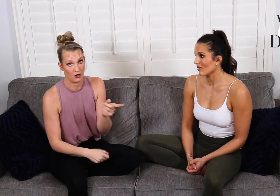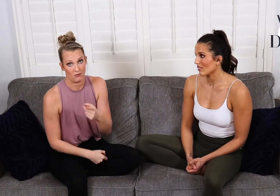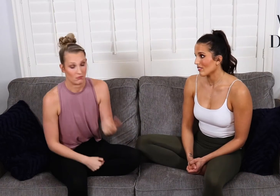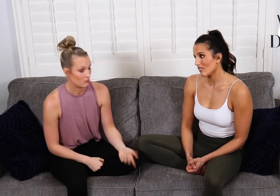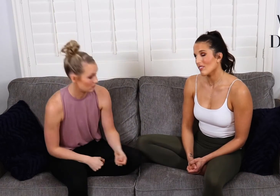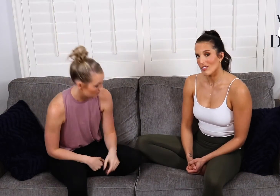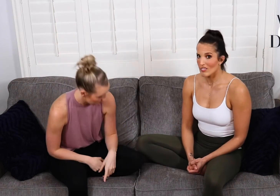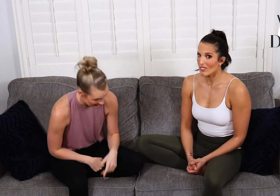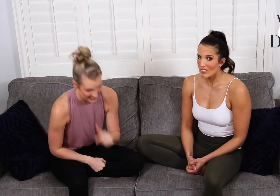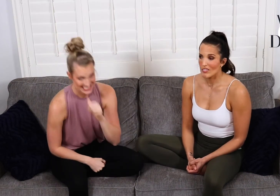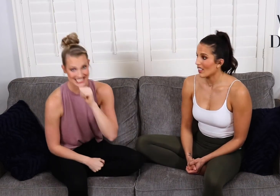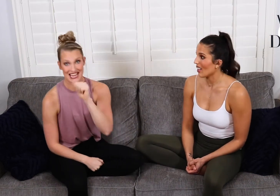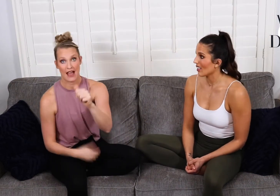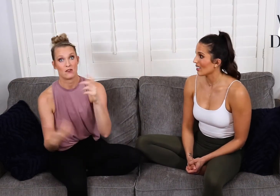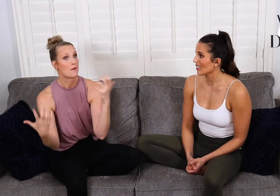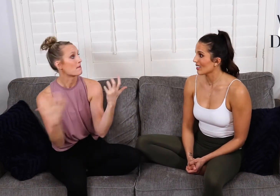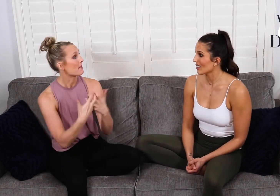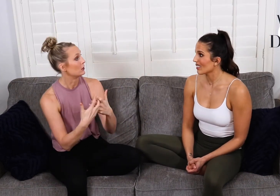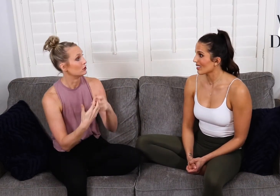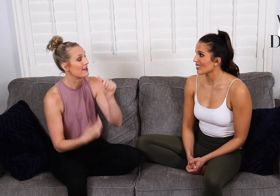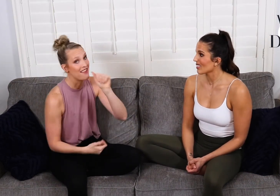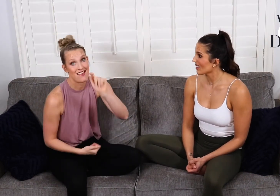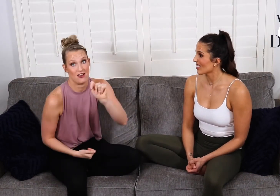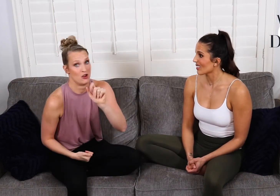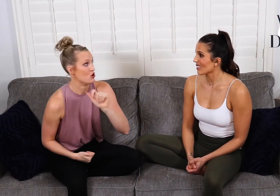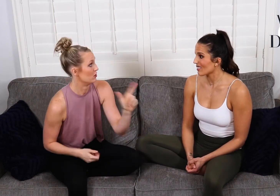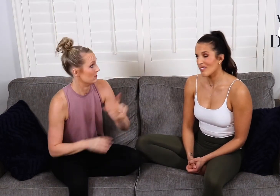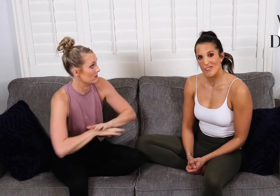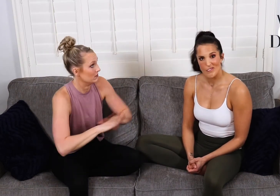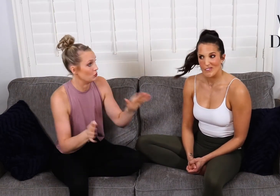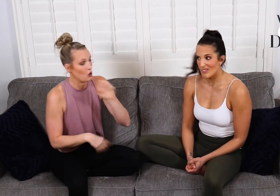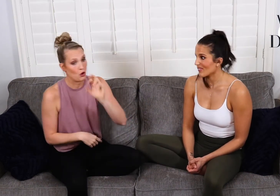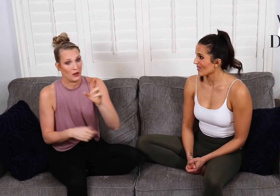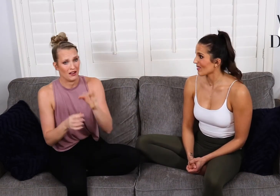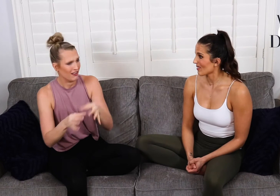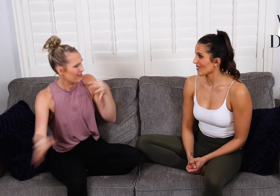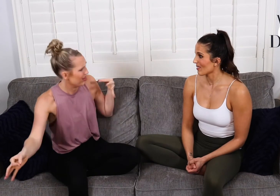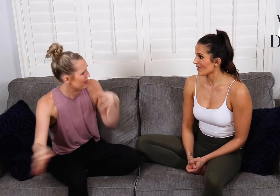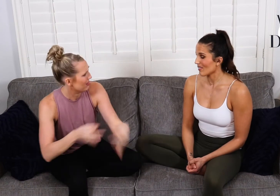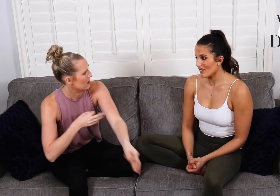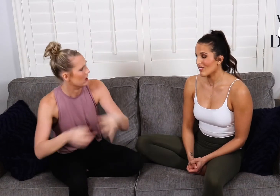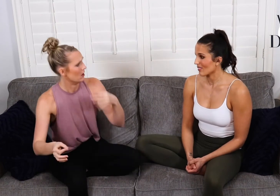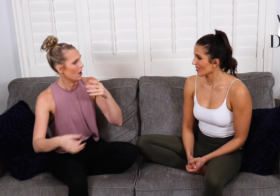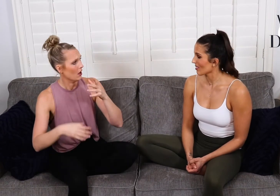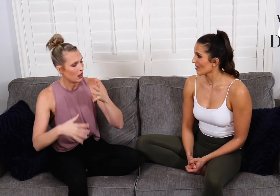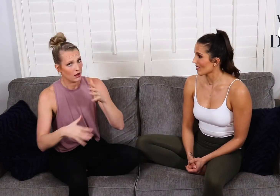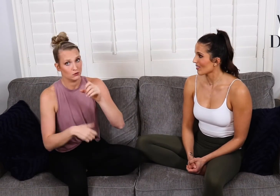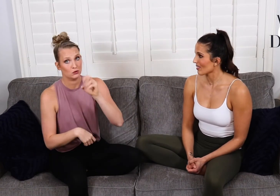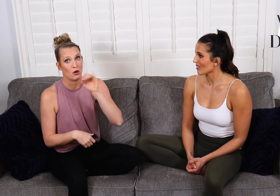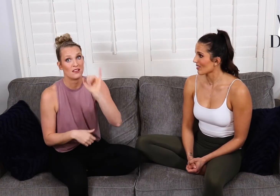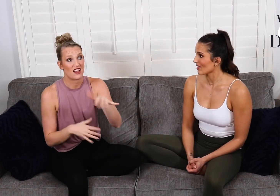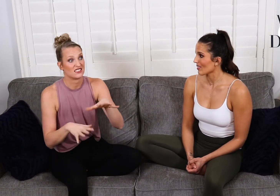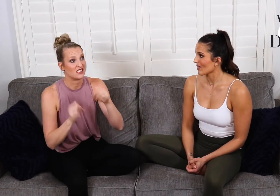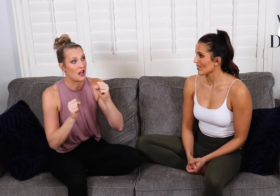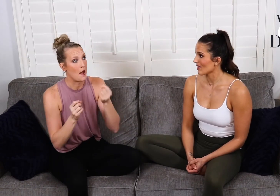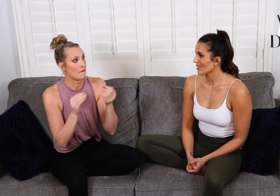it because some of the captioning does not match at all or it's delayed and it just and it takes